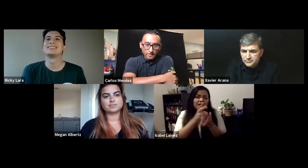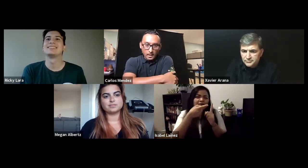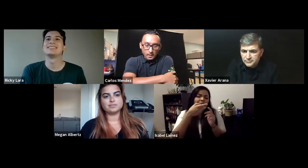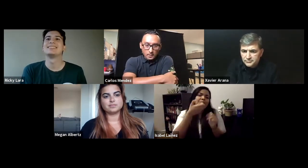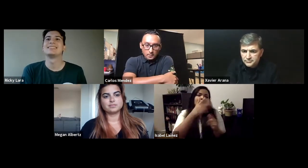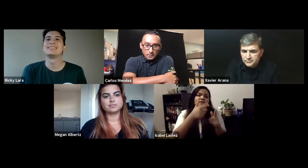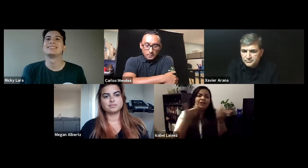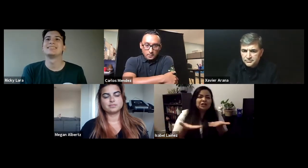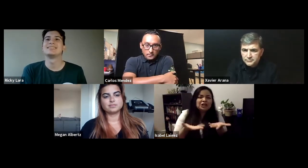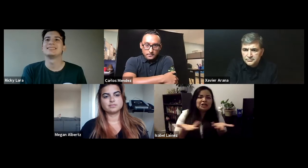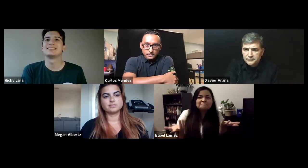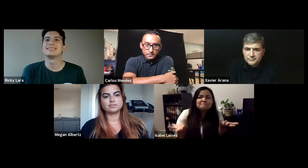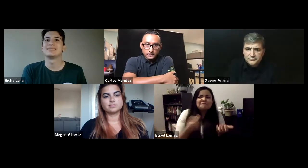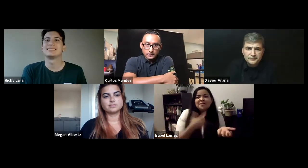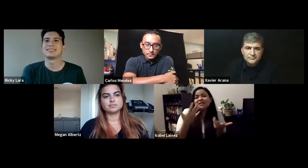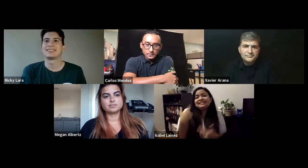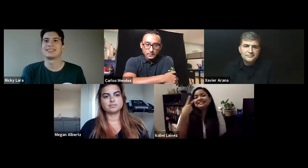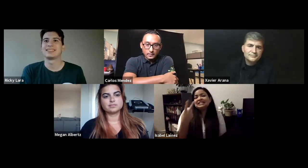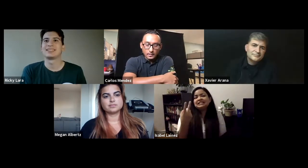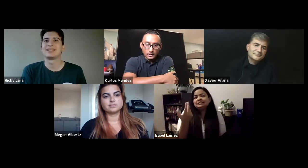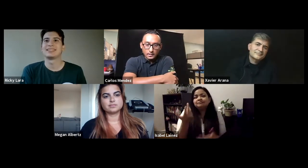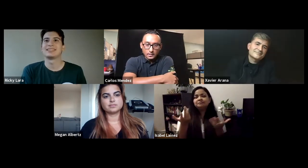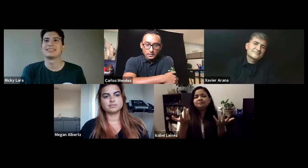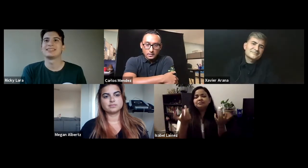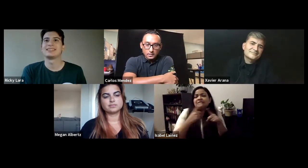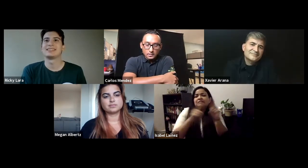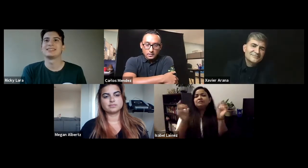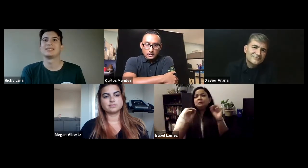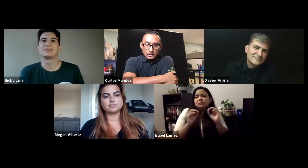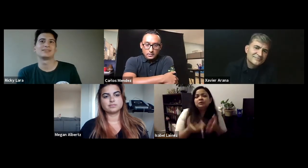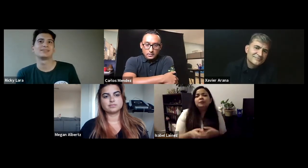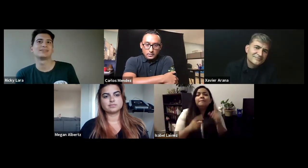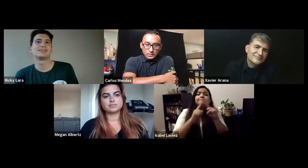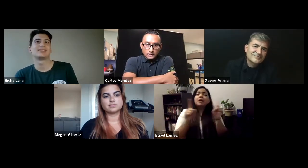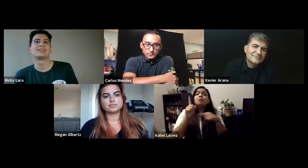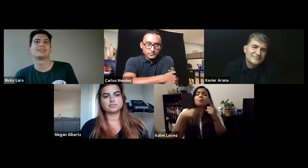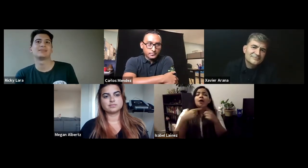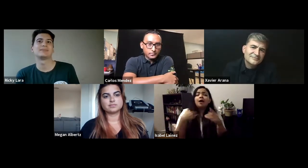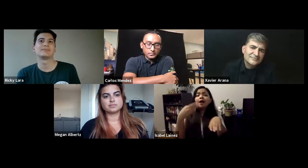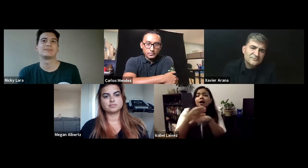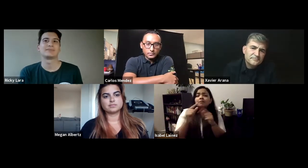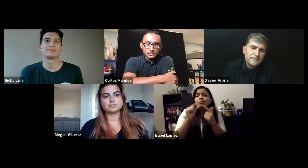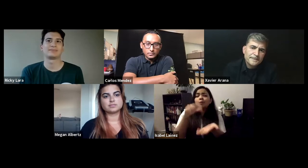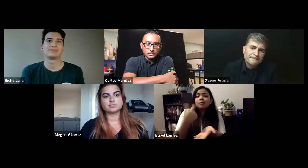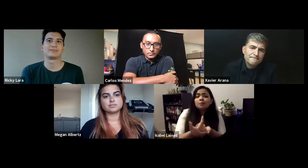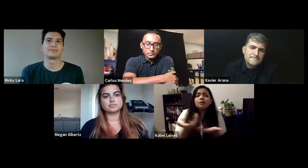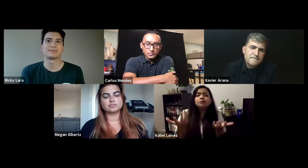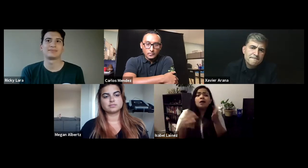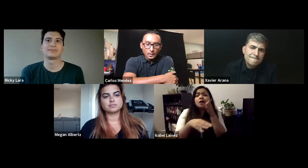But, um...you know, I now live maybe three hours away from RIT, so I don't really see